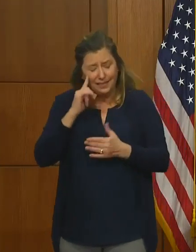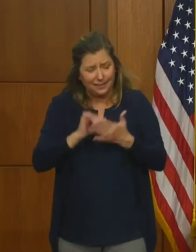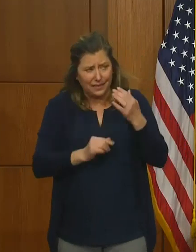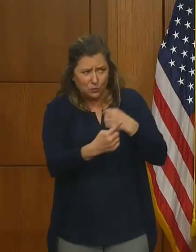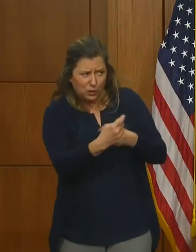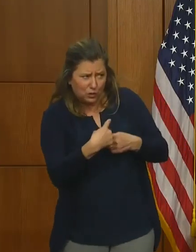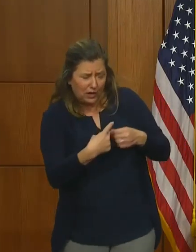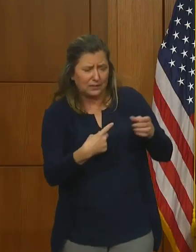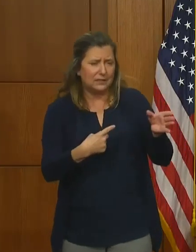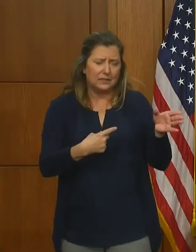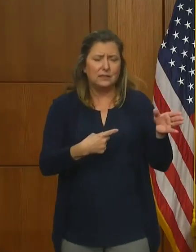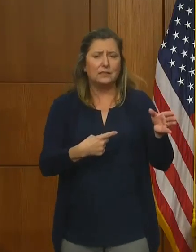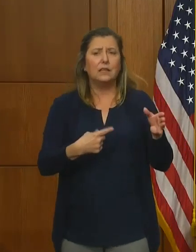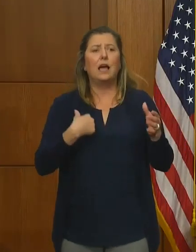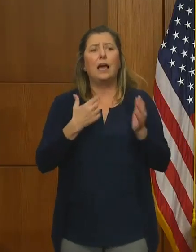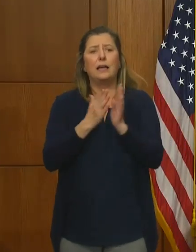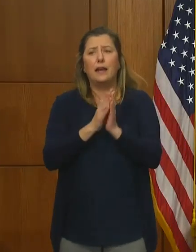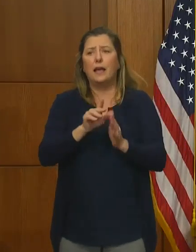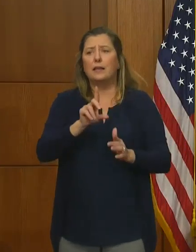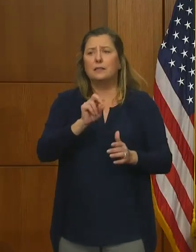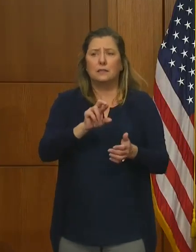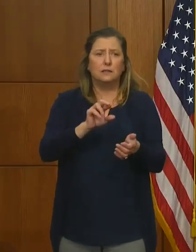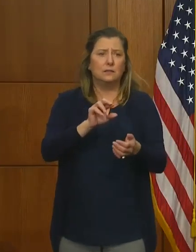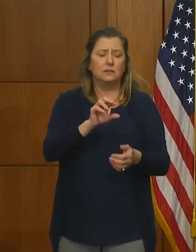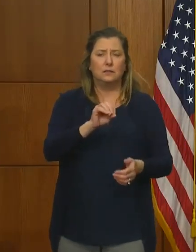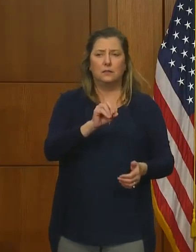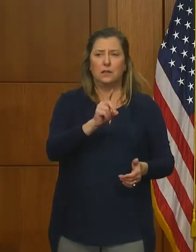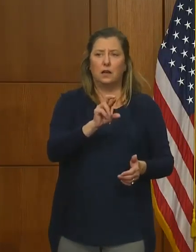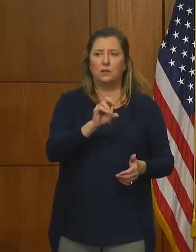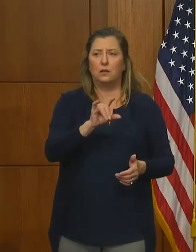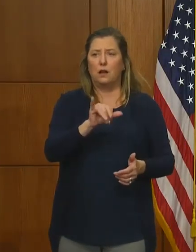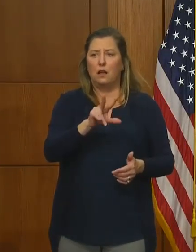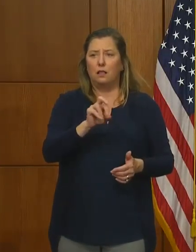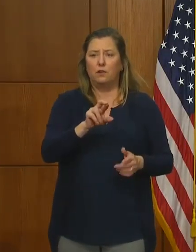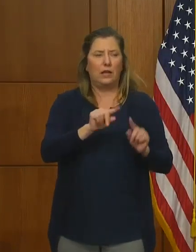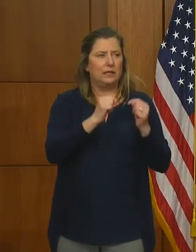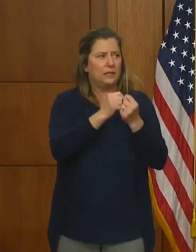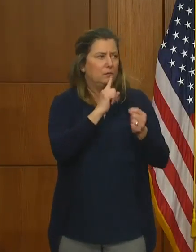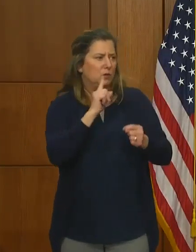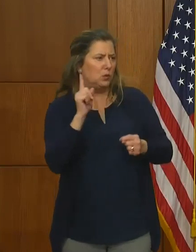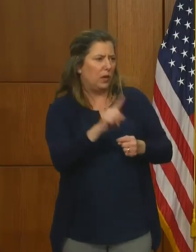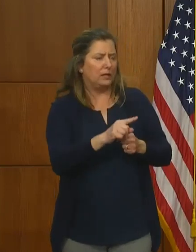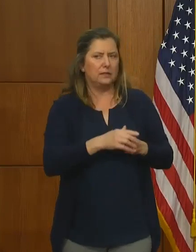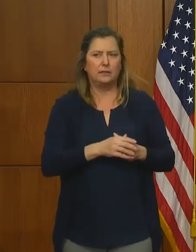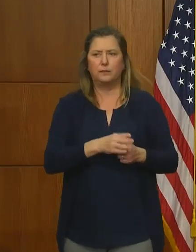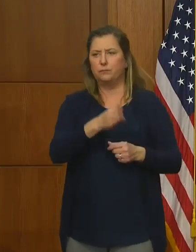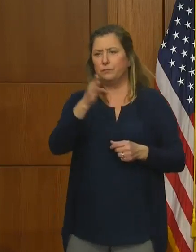THAT THAT WOULD HAPPEN TODAY IT I THINK THAT'S WHAT YOU'RE ASKING ABOUT WE CAN GET DR